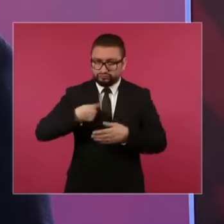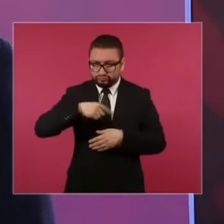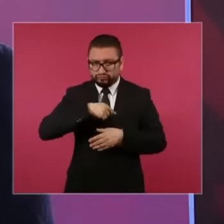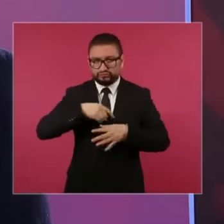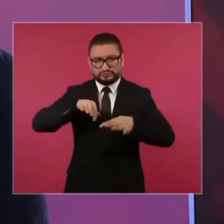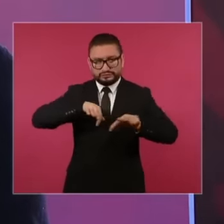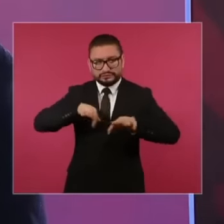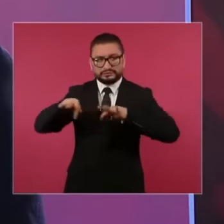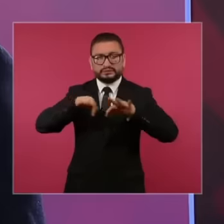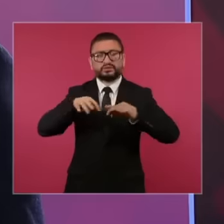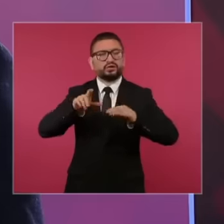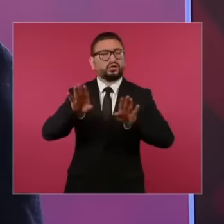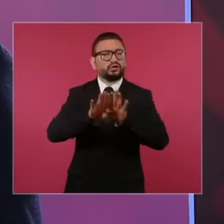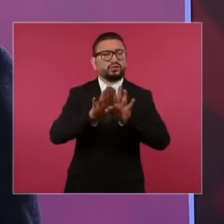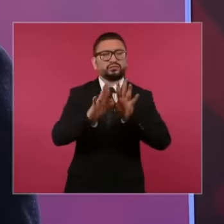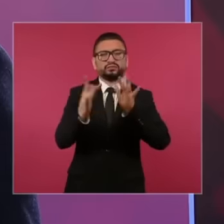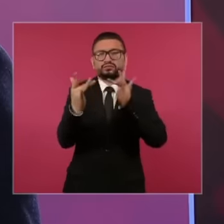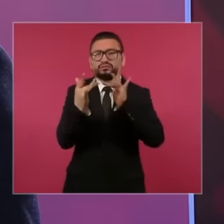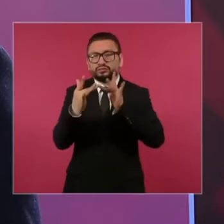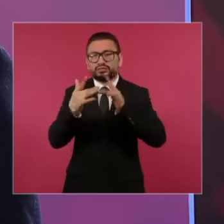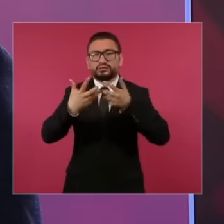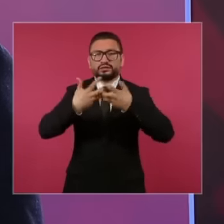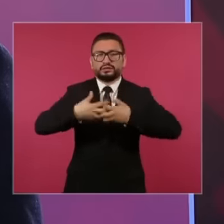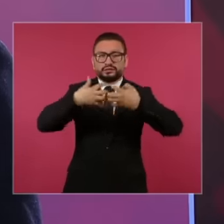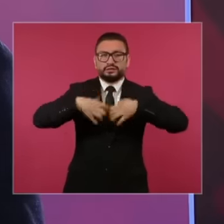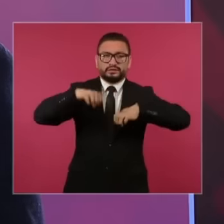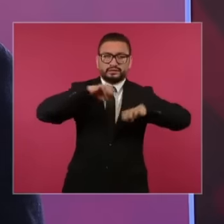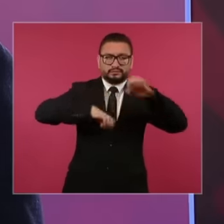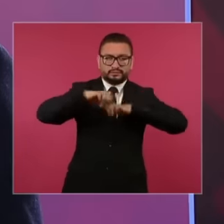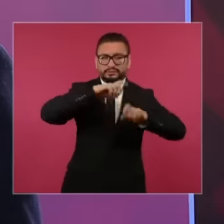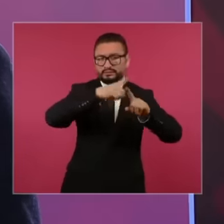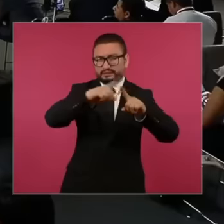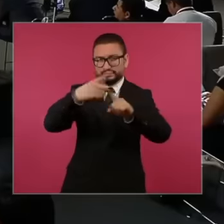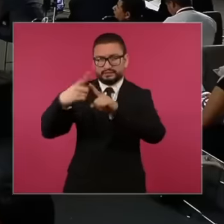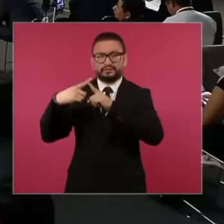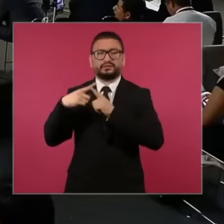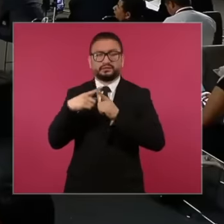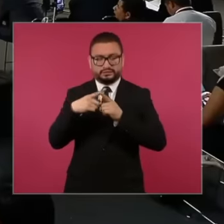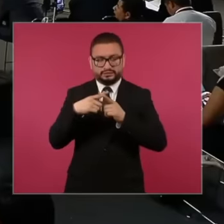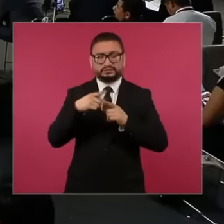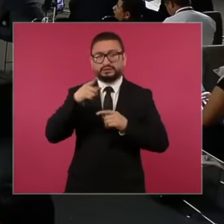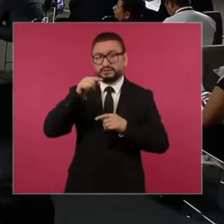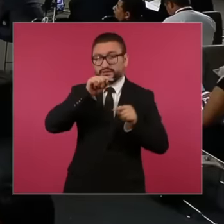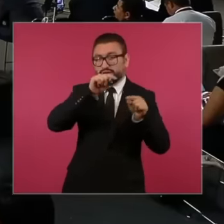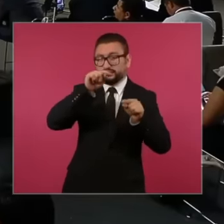many companies. commercial and also with all the teams of various subsidiary companies of